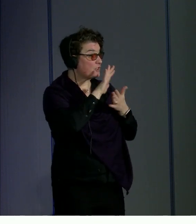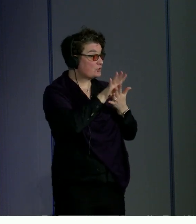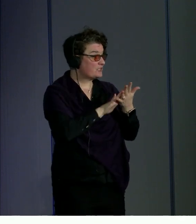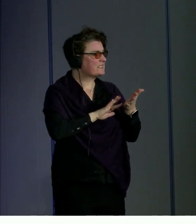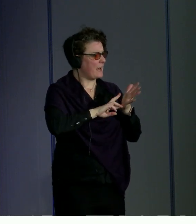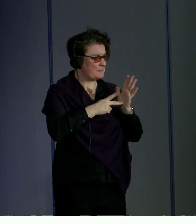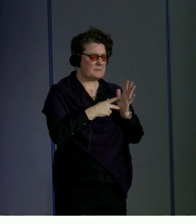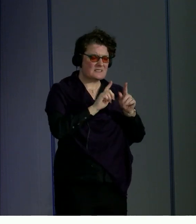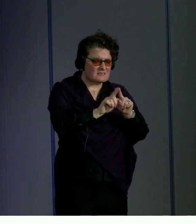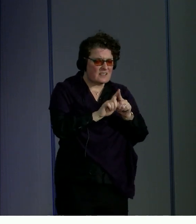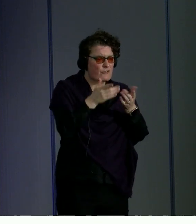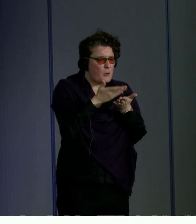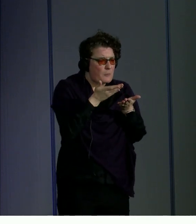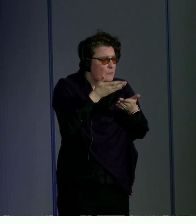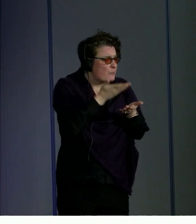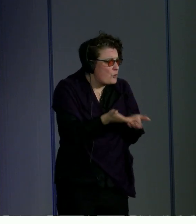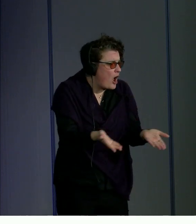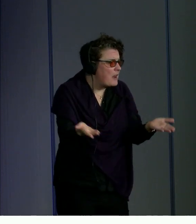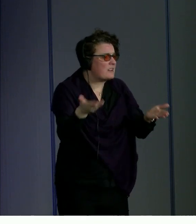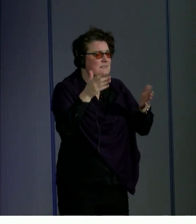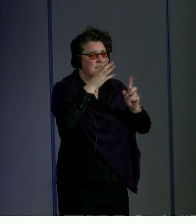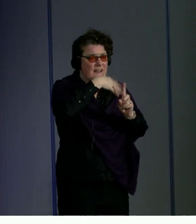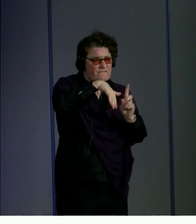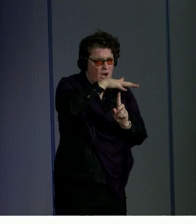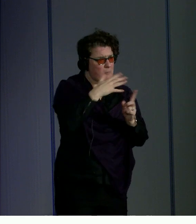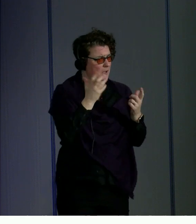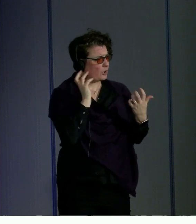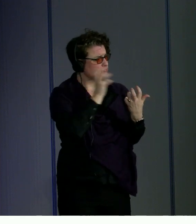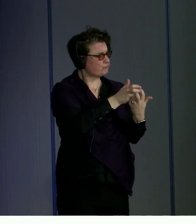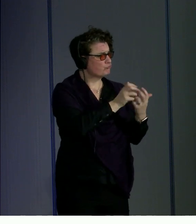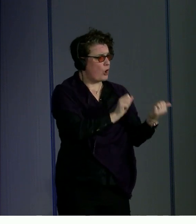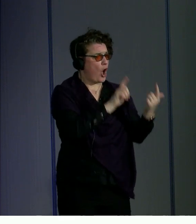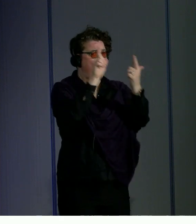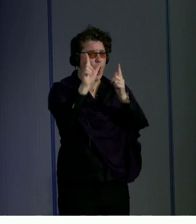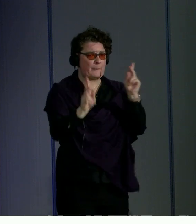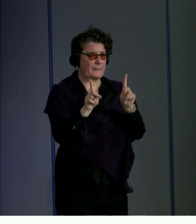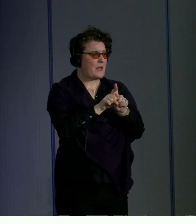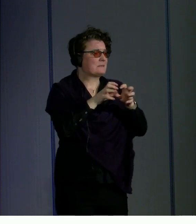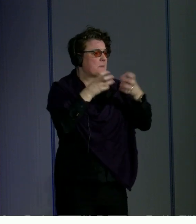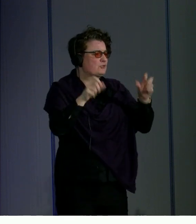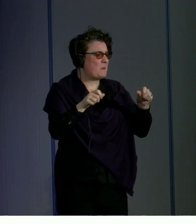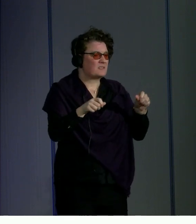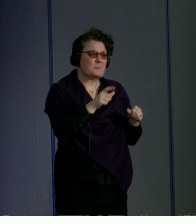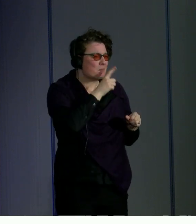by all people to the greatest extent possible without the need for adaptation or specialized